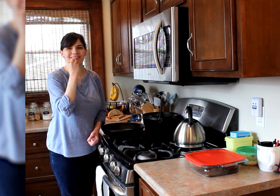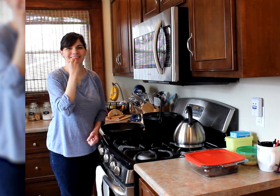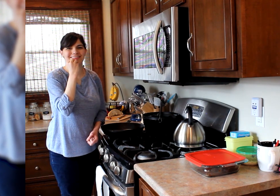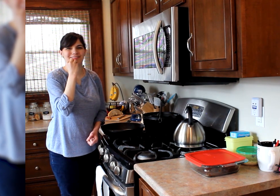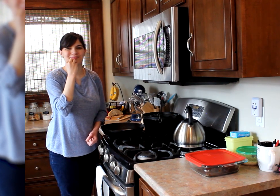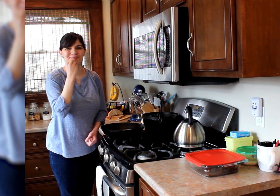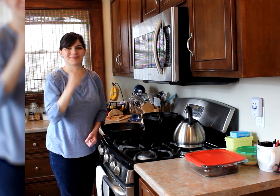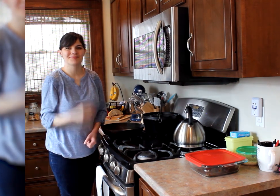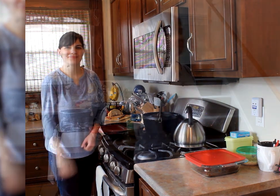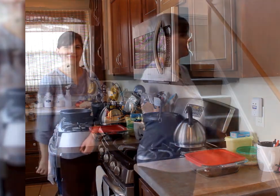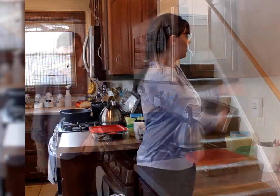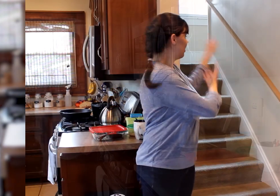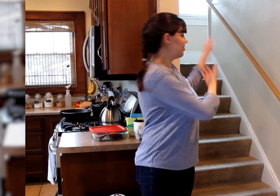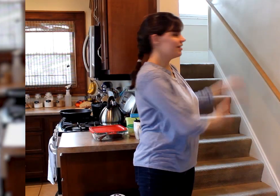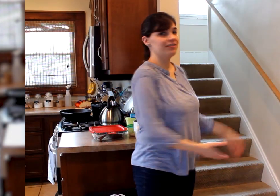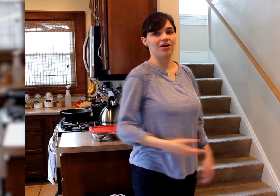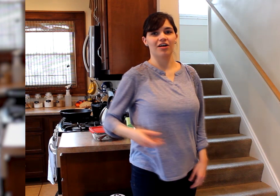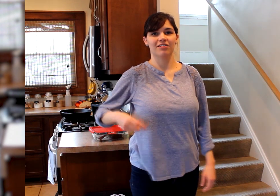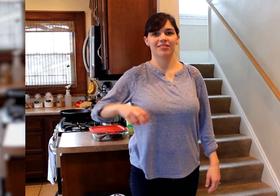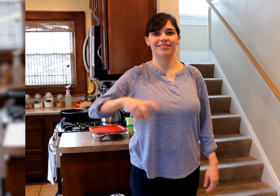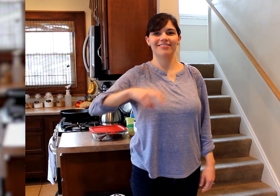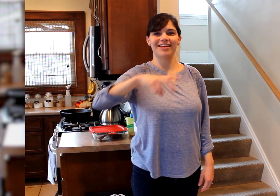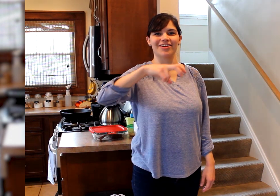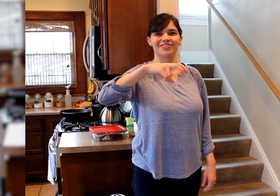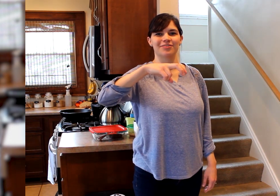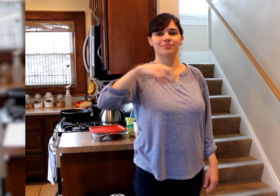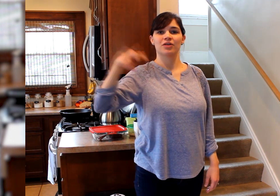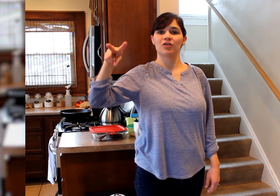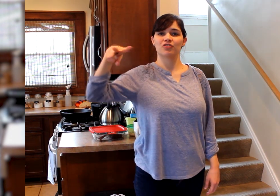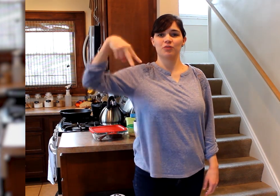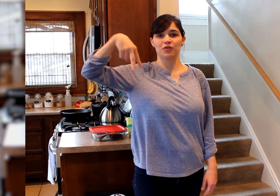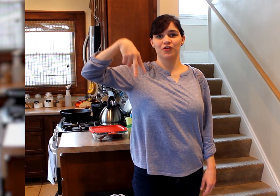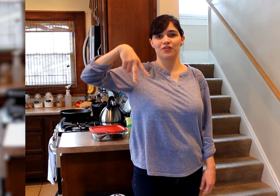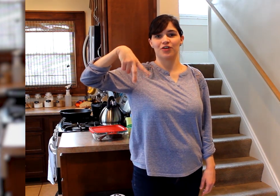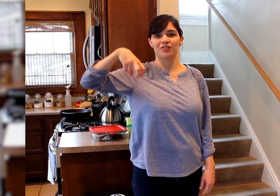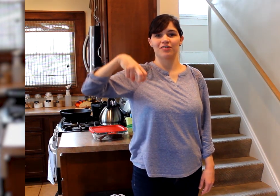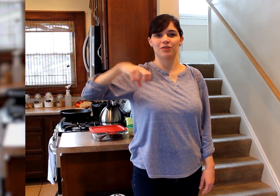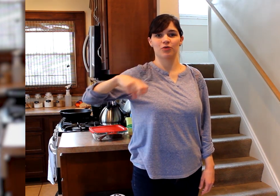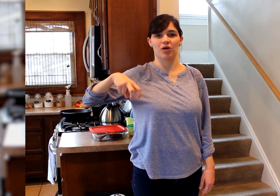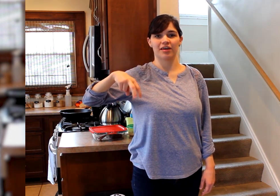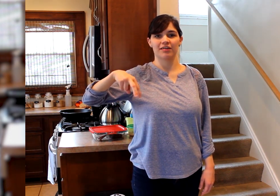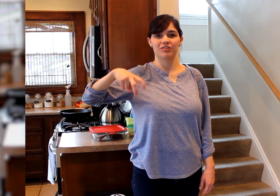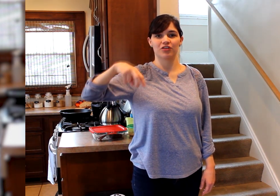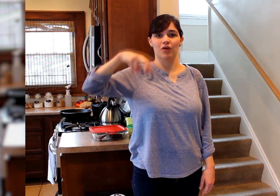once. These are the stairs. Just move your fingers like someone walking to go